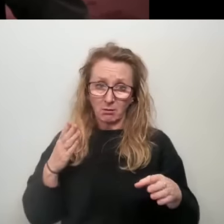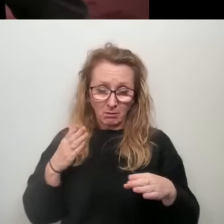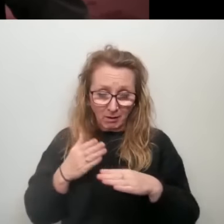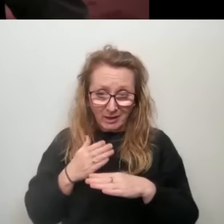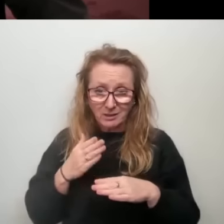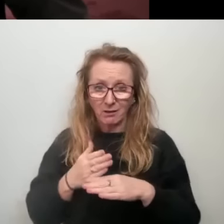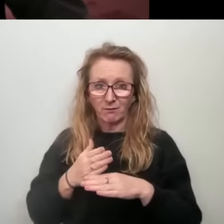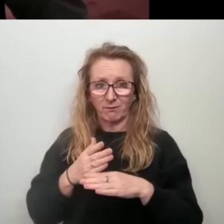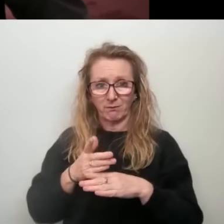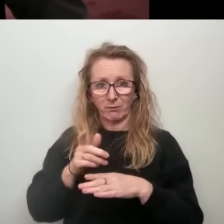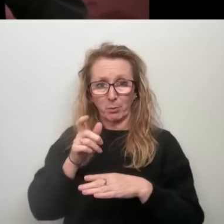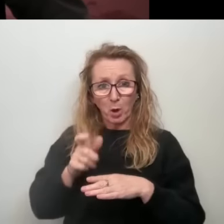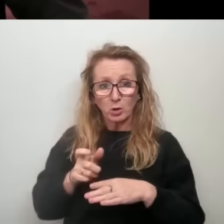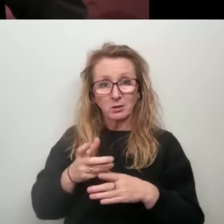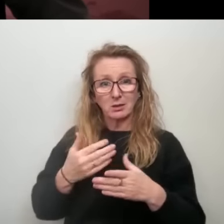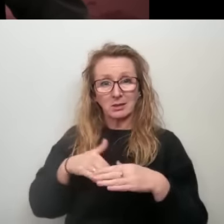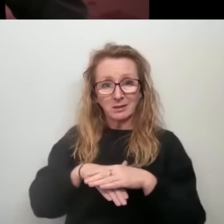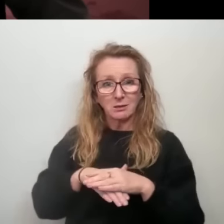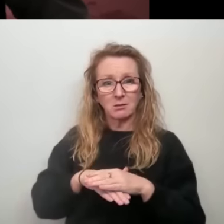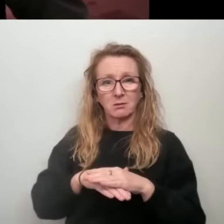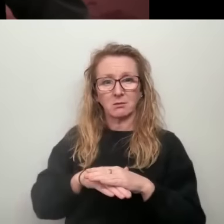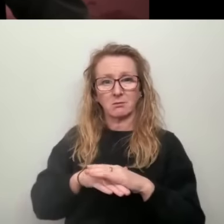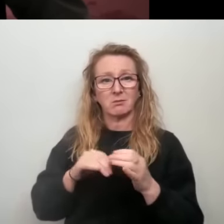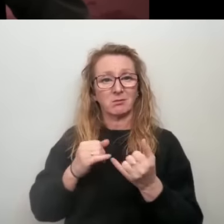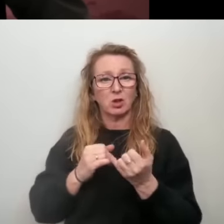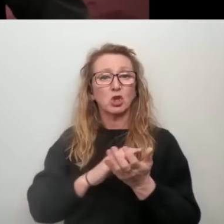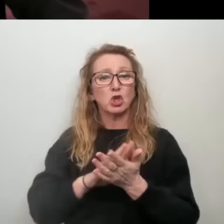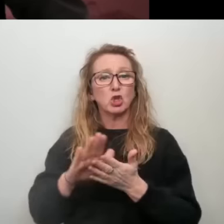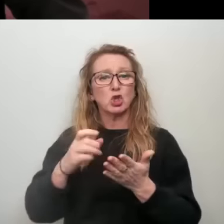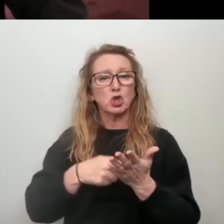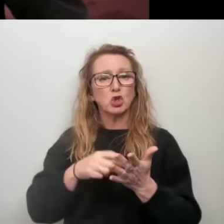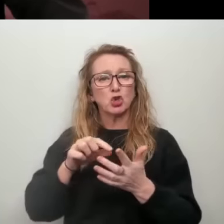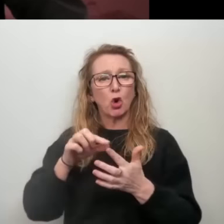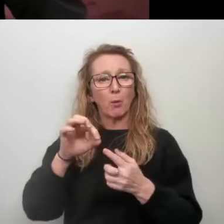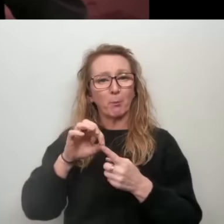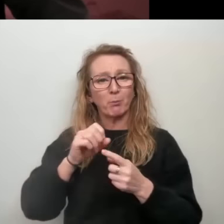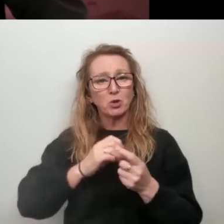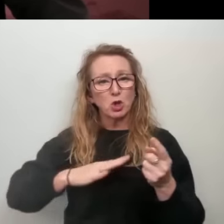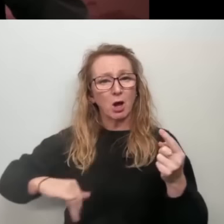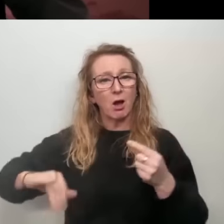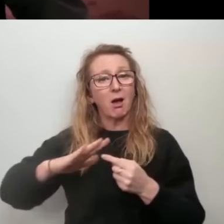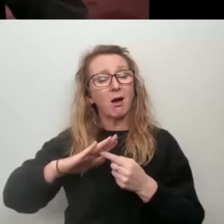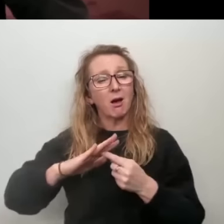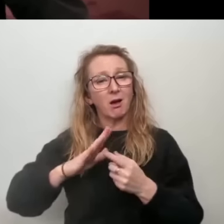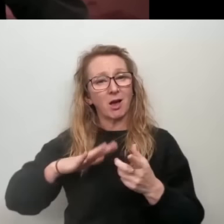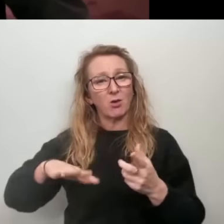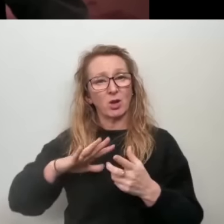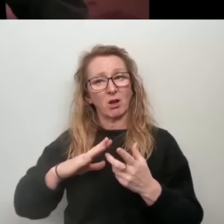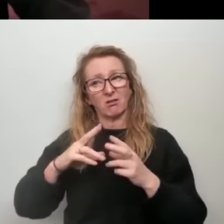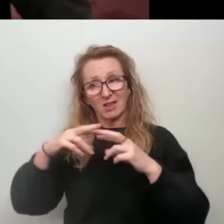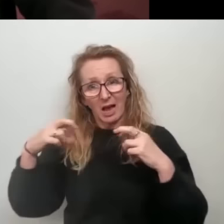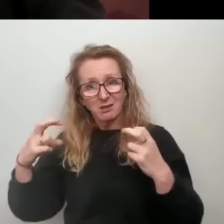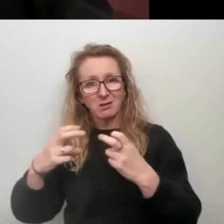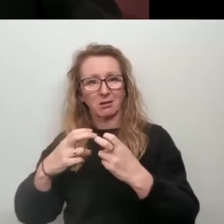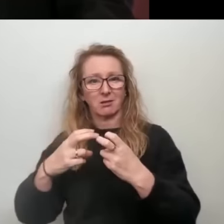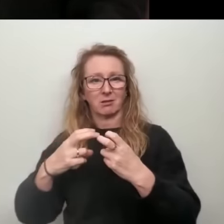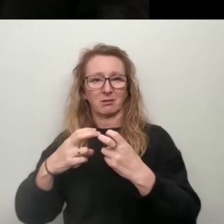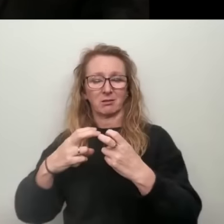in the Shropshire area, Shrewsbury Castle, all sorts, you know, road building and what have you.